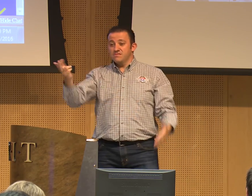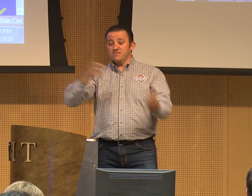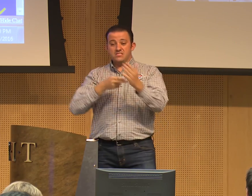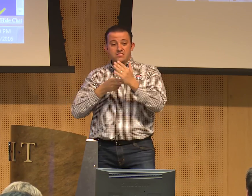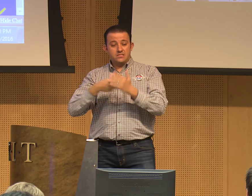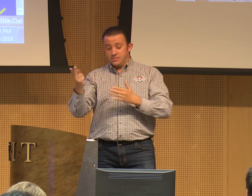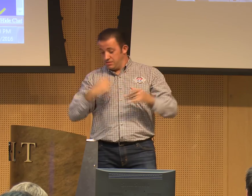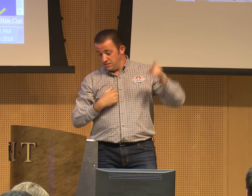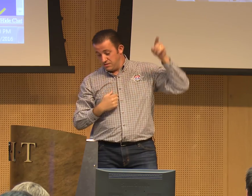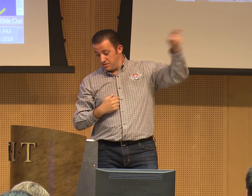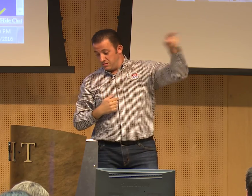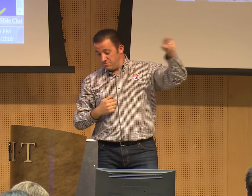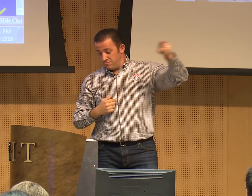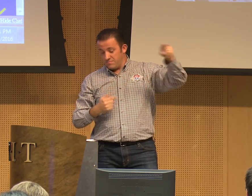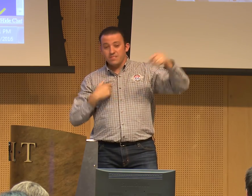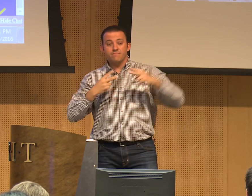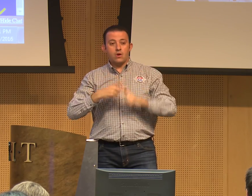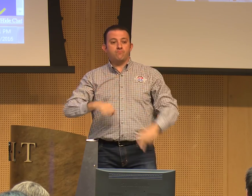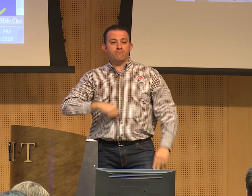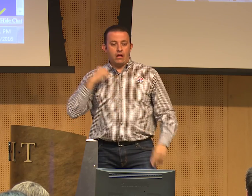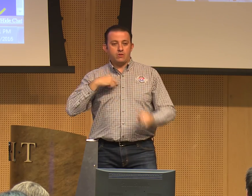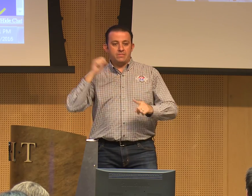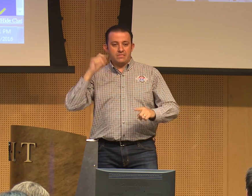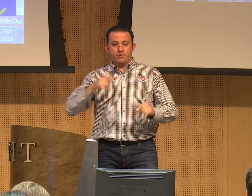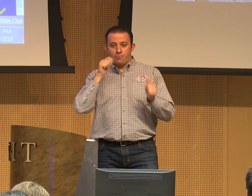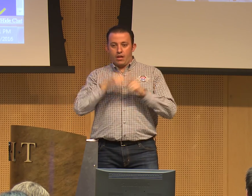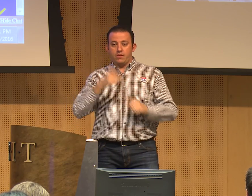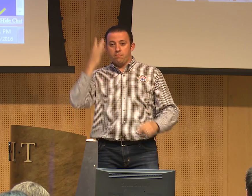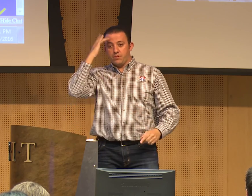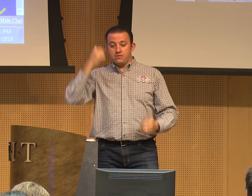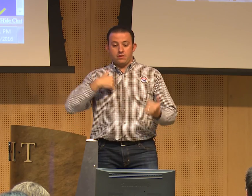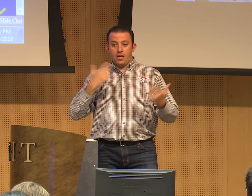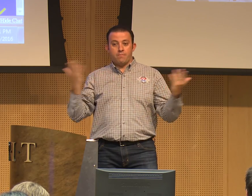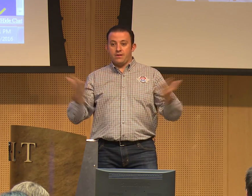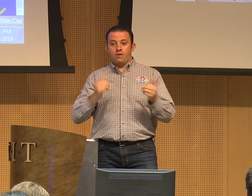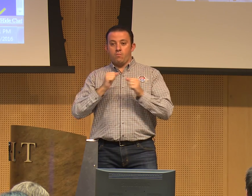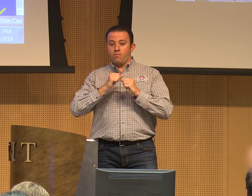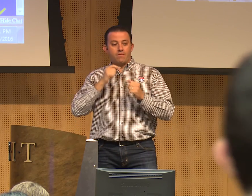I really appreciate you being here tonight. I'm very proud to be a brother of DSP.